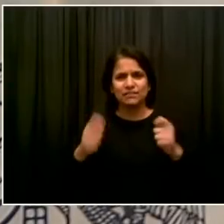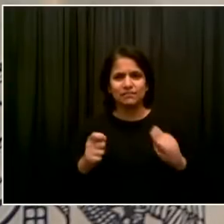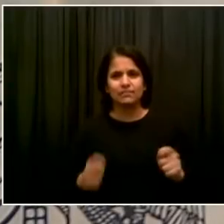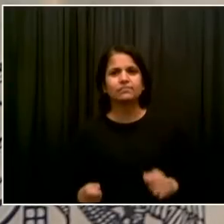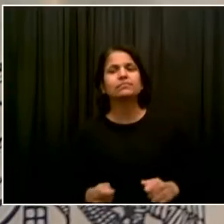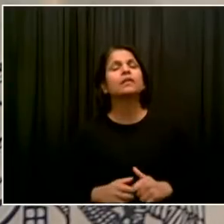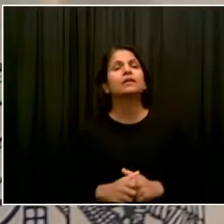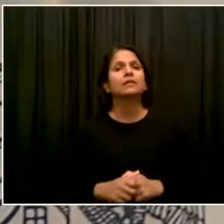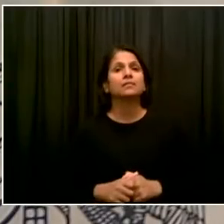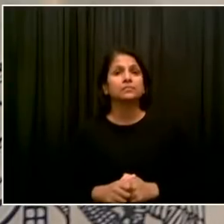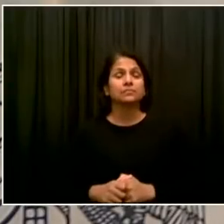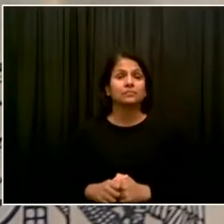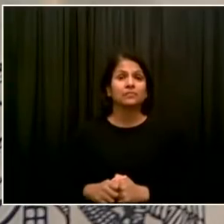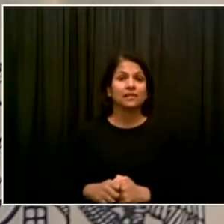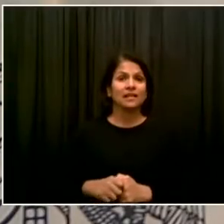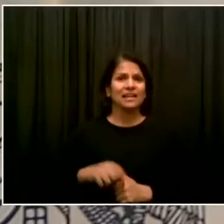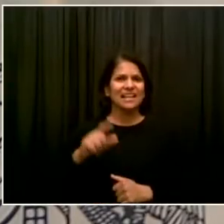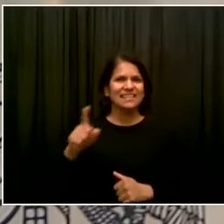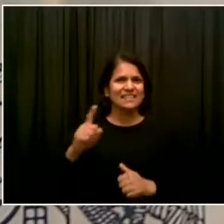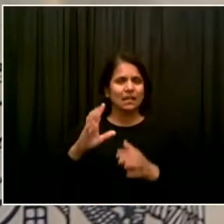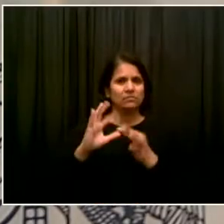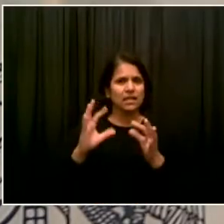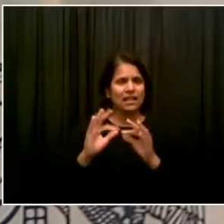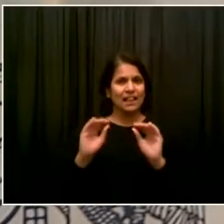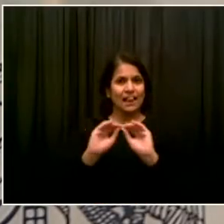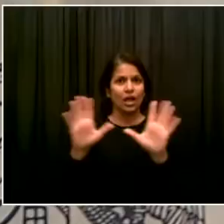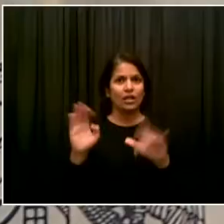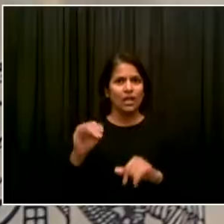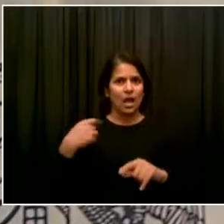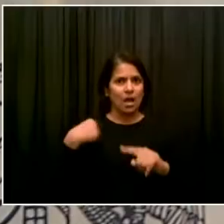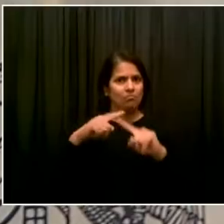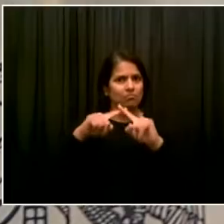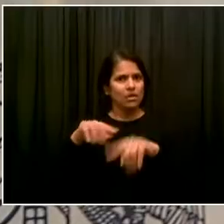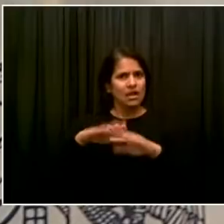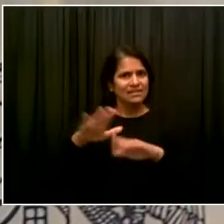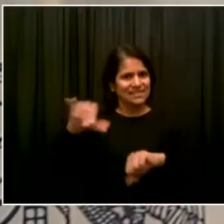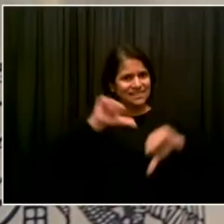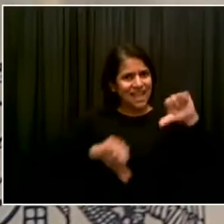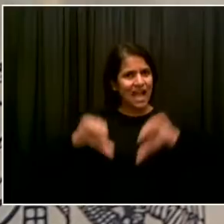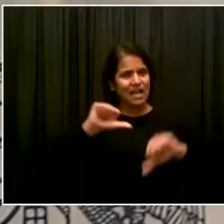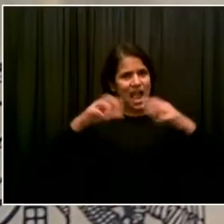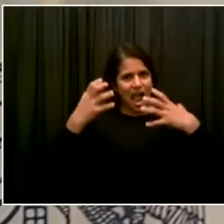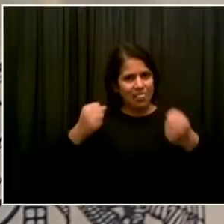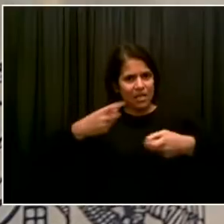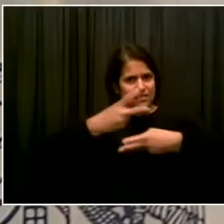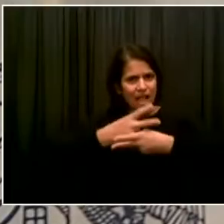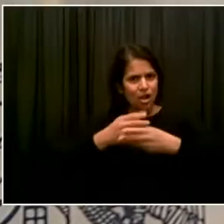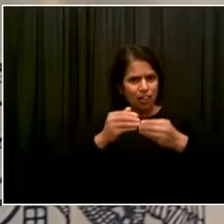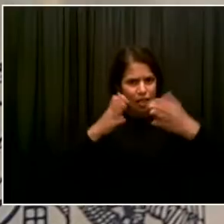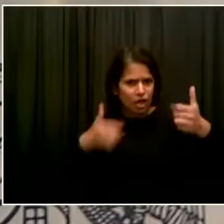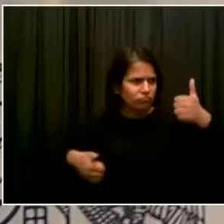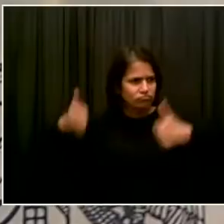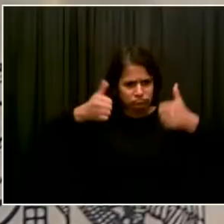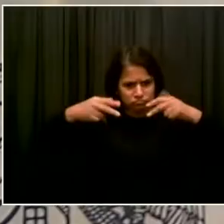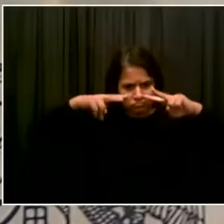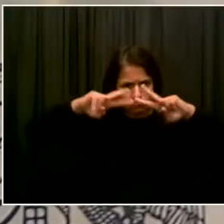IS TIME TO SORT IT OUT BUT HE HAS MADE IT VERY CLEAR THAT'S HOW